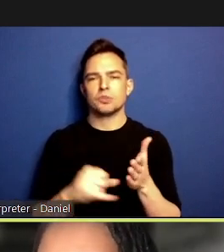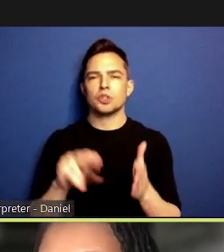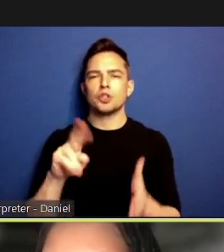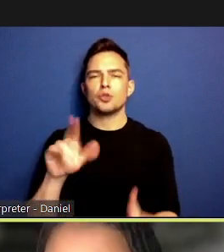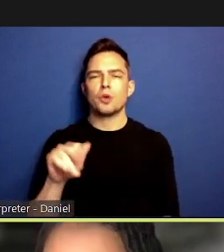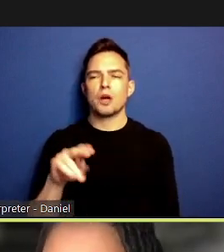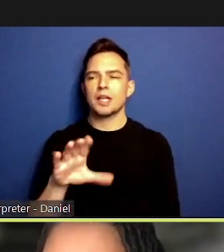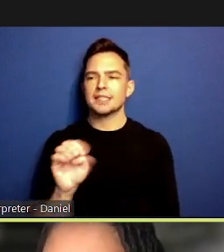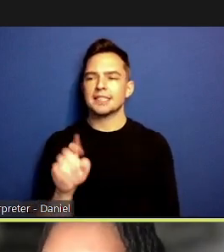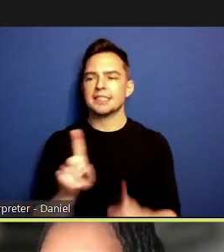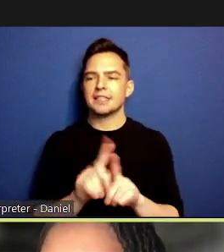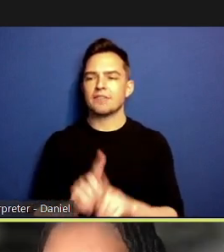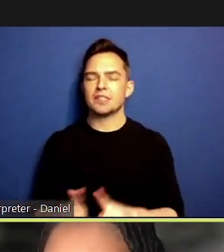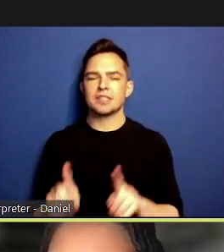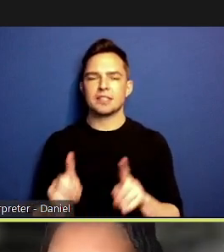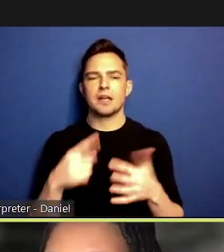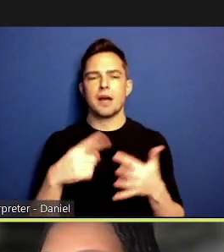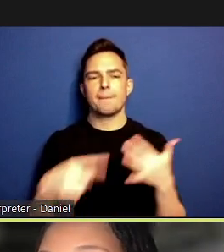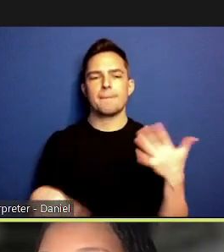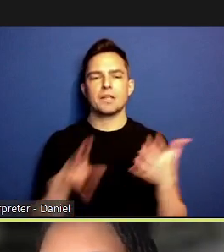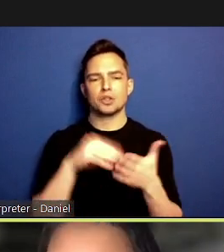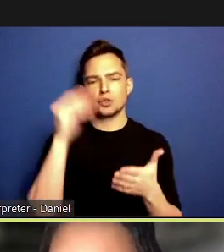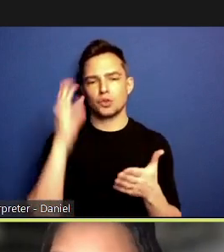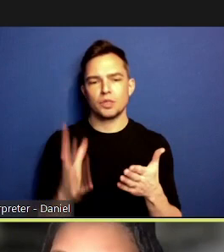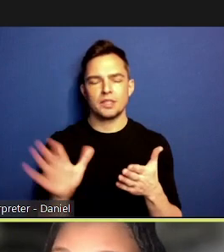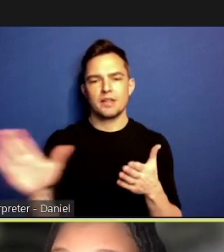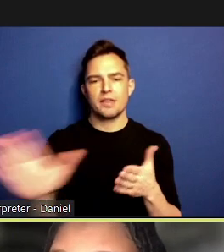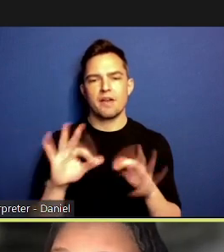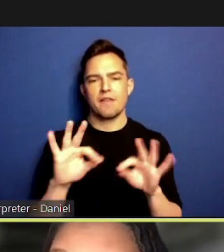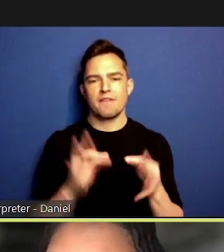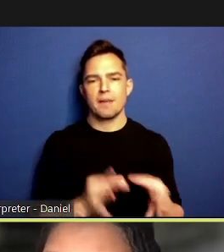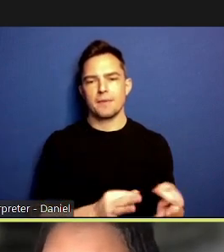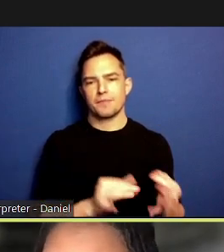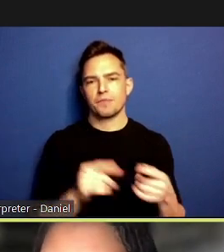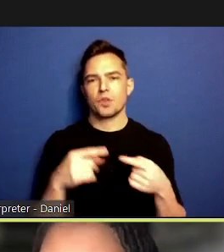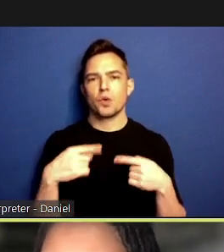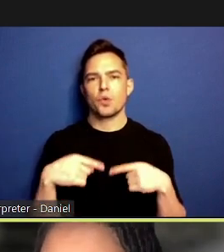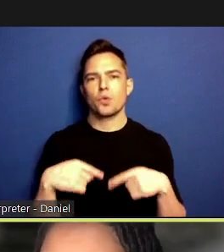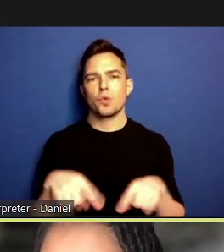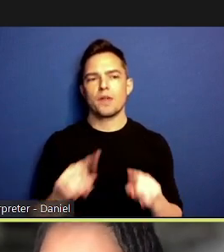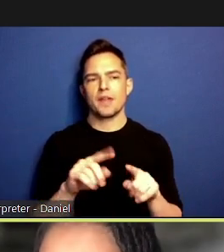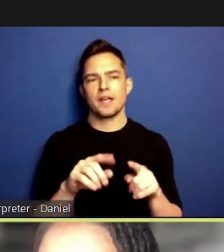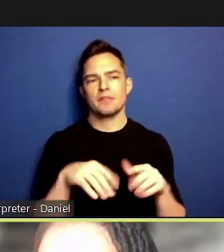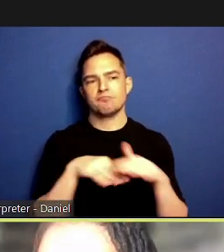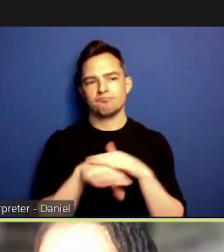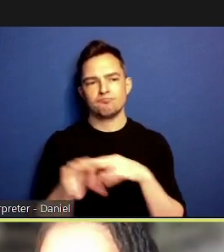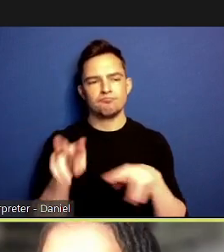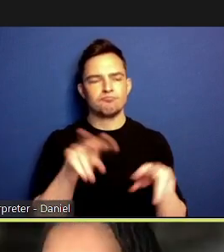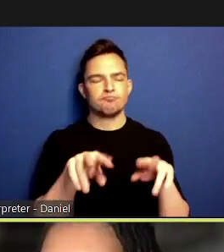that sit among students and their families while they negotiate K-12 spaces. And more